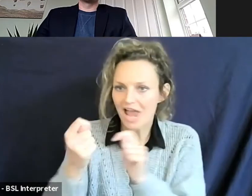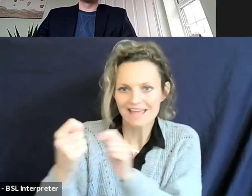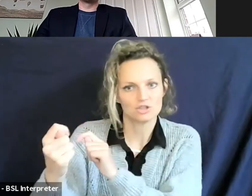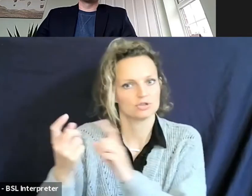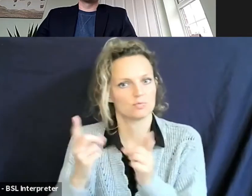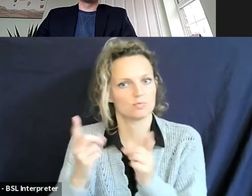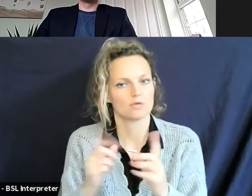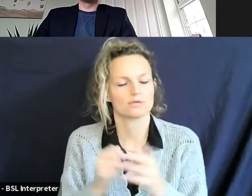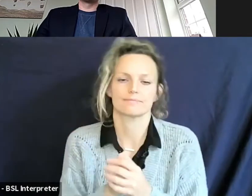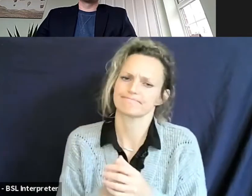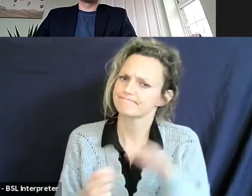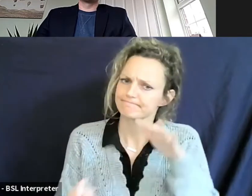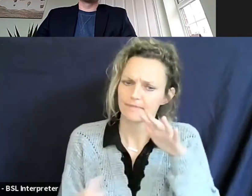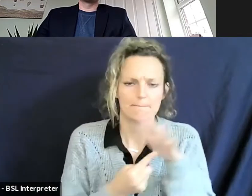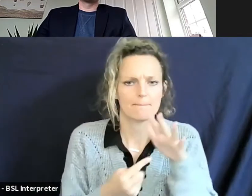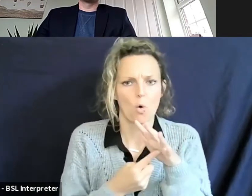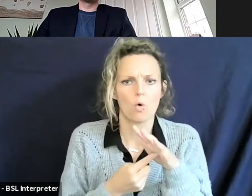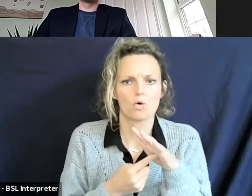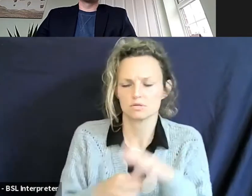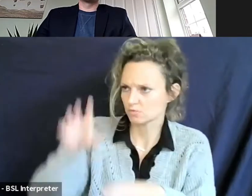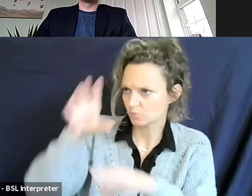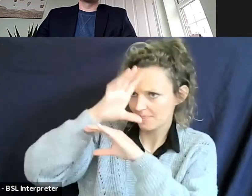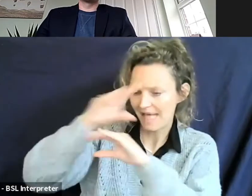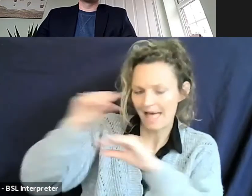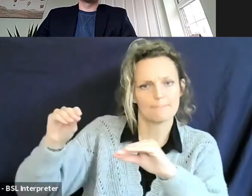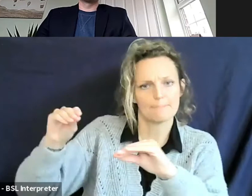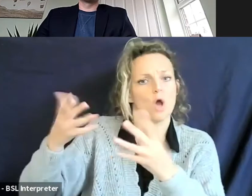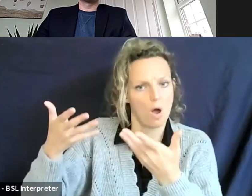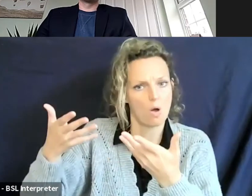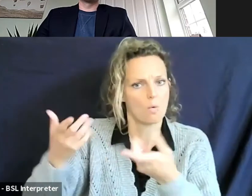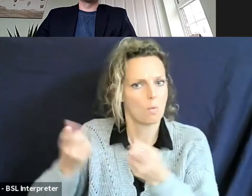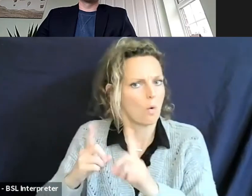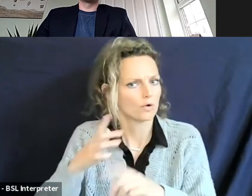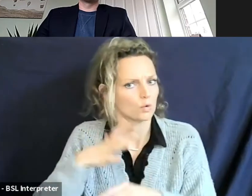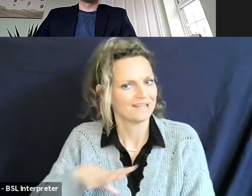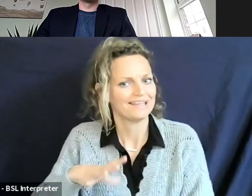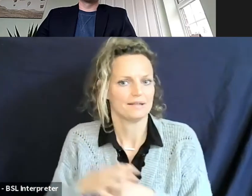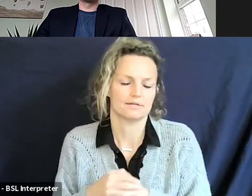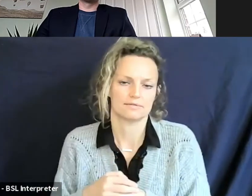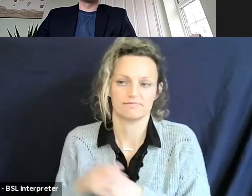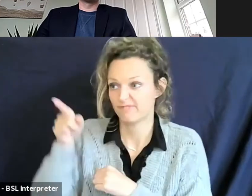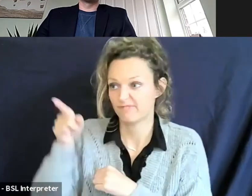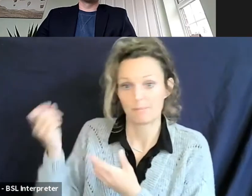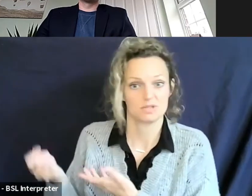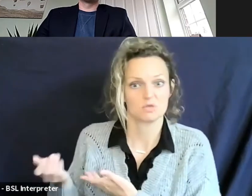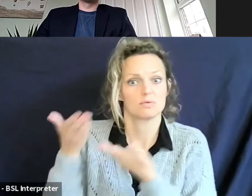Nobody else can tell you that.